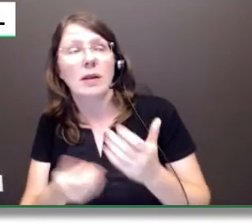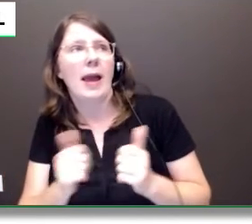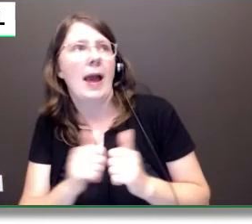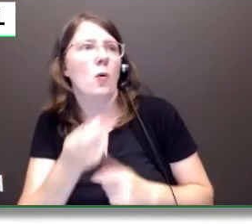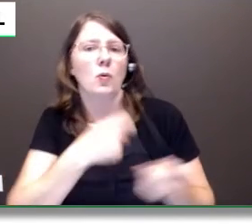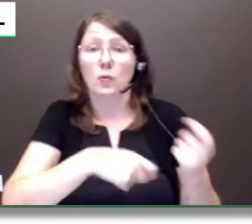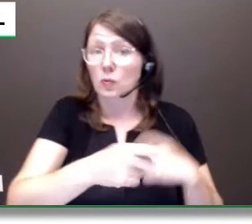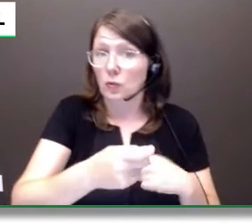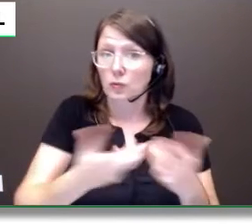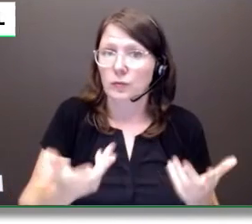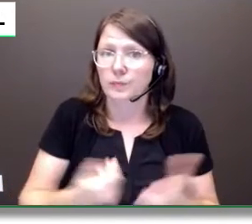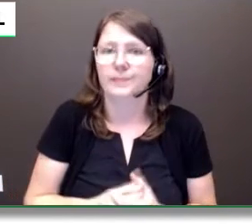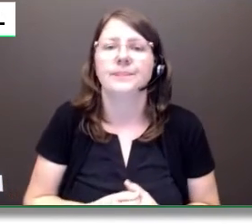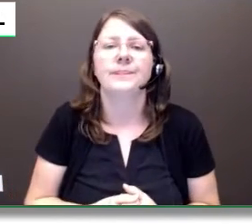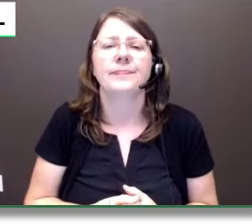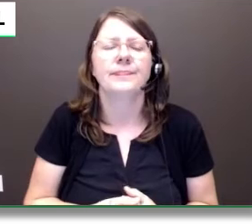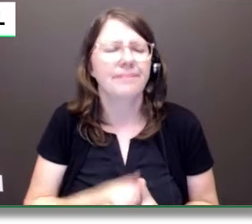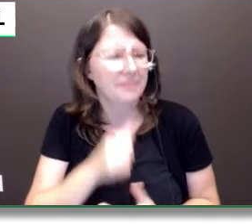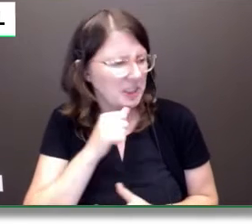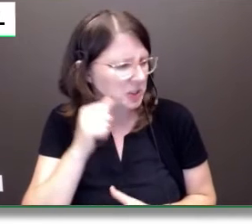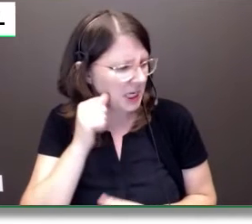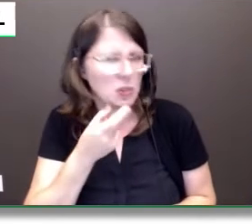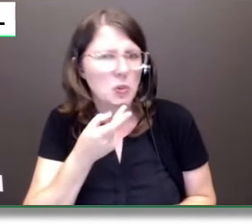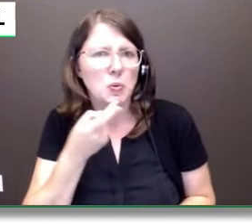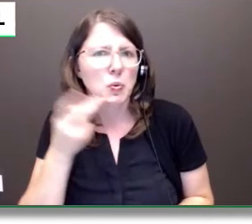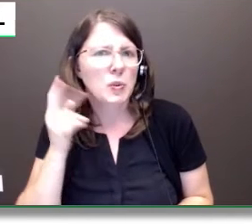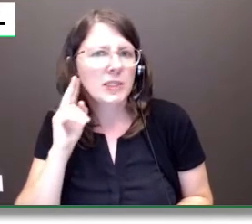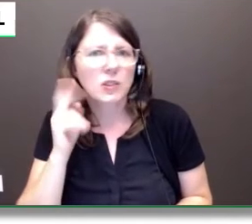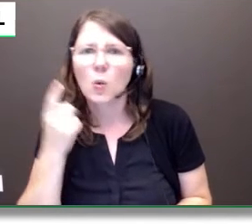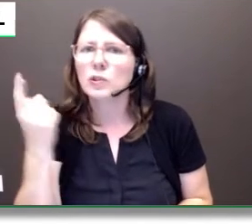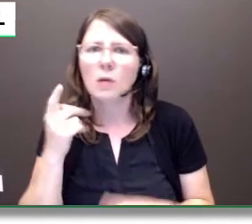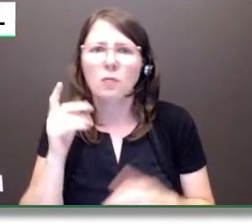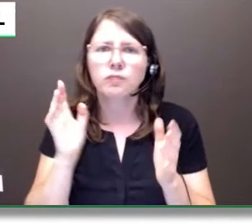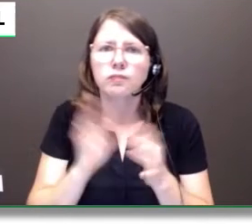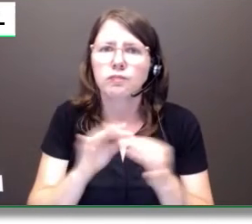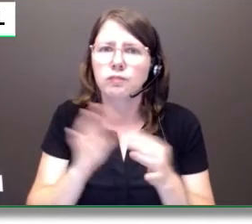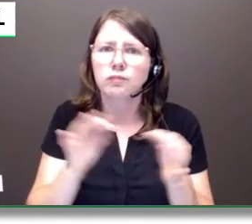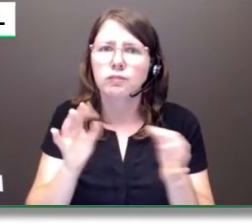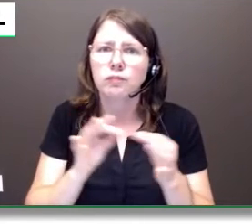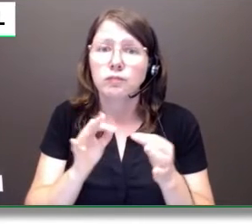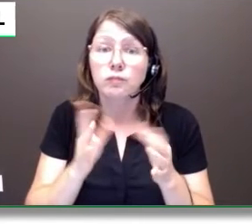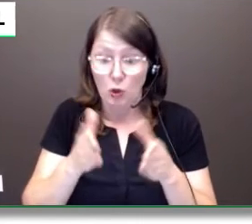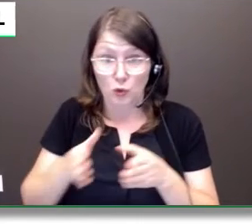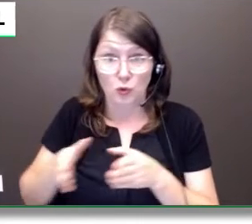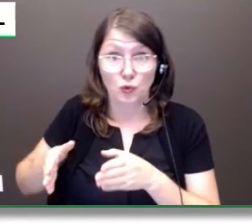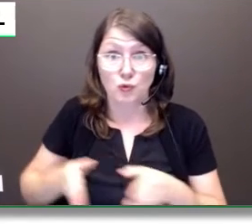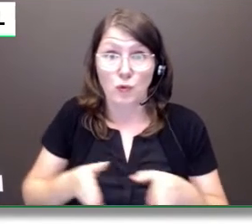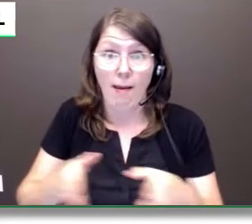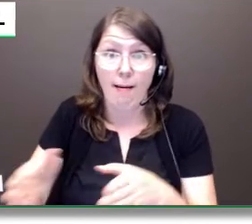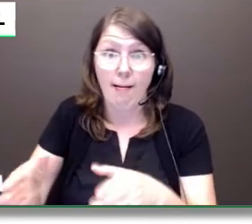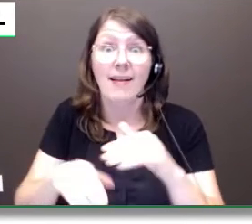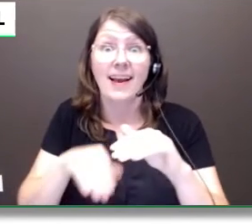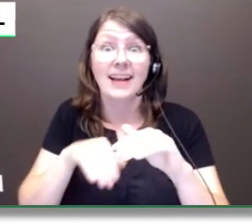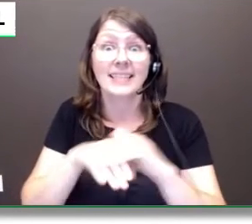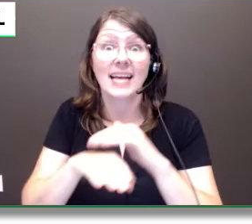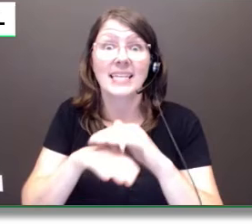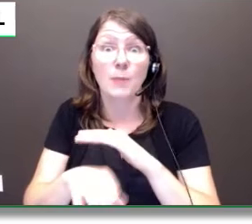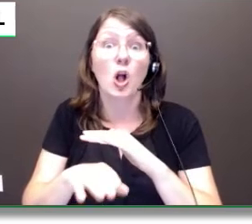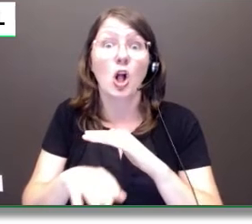he explained that there was a trail that was an accessible trail and they got halfway through the trail and um